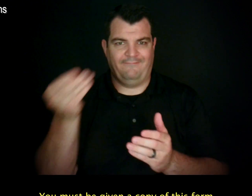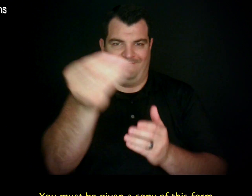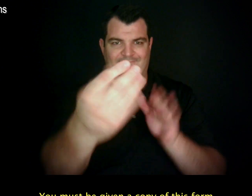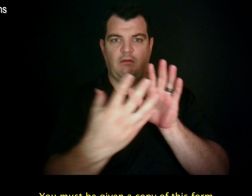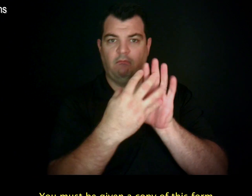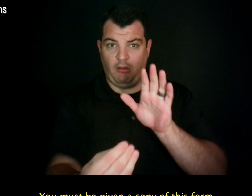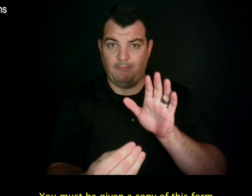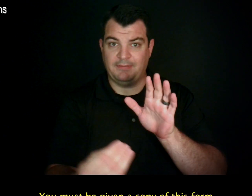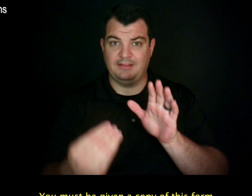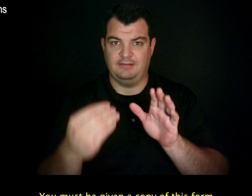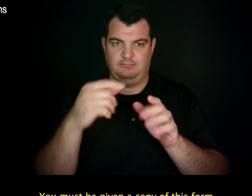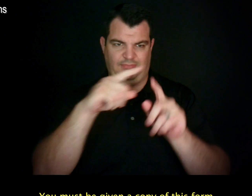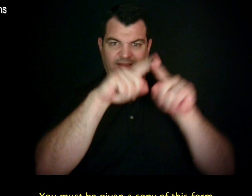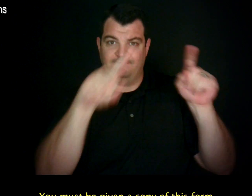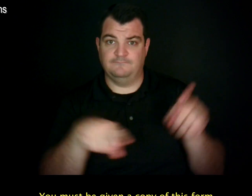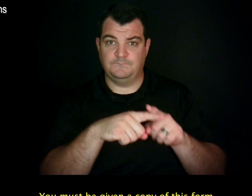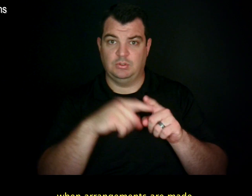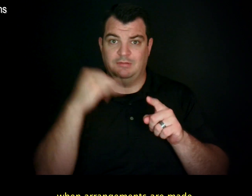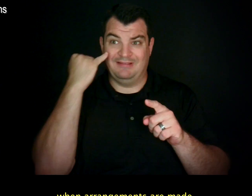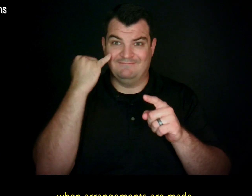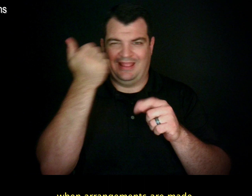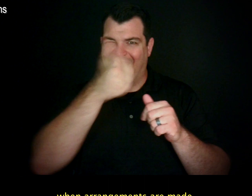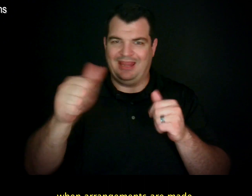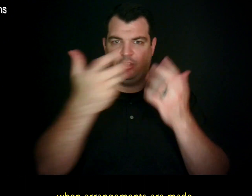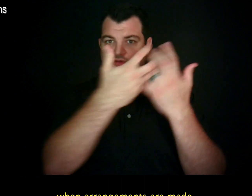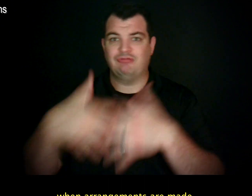You must be given a copy of this form when arrangements are made.